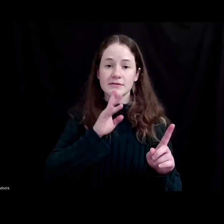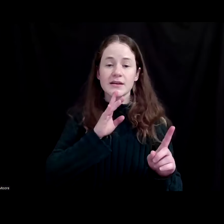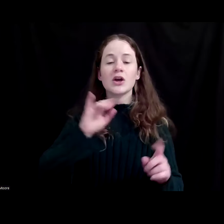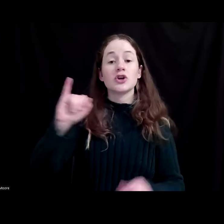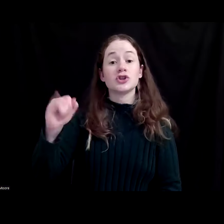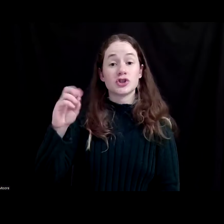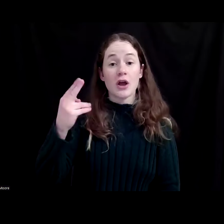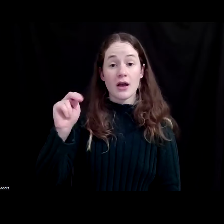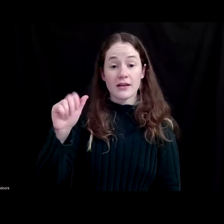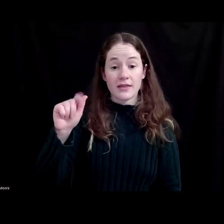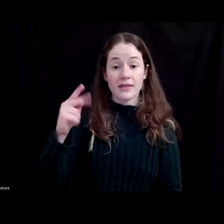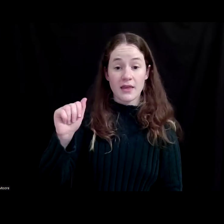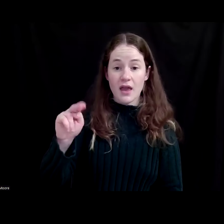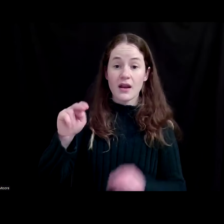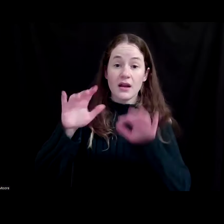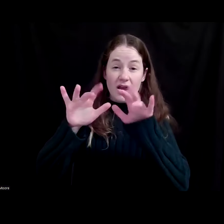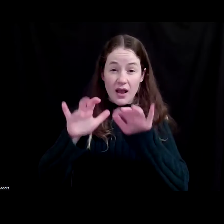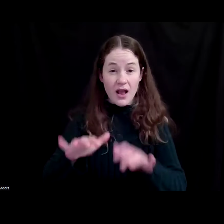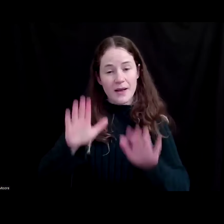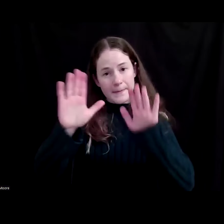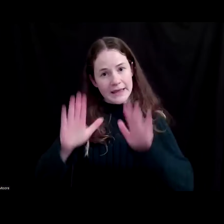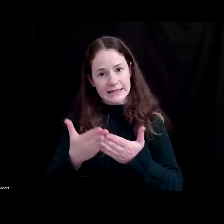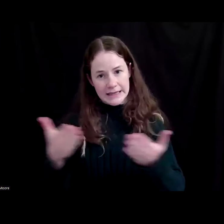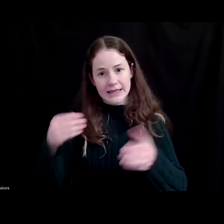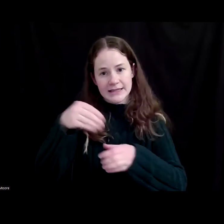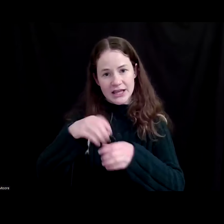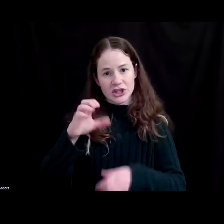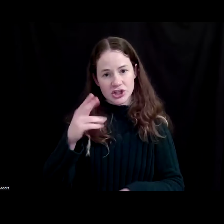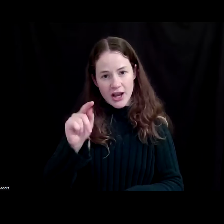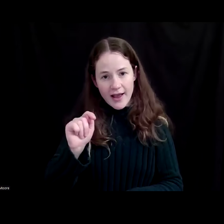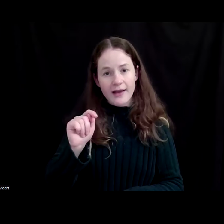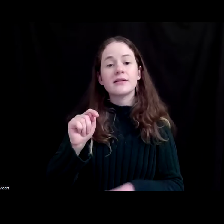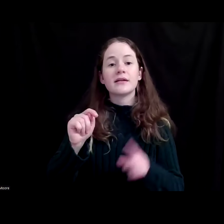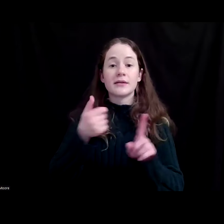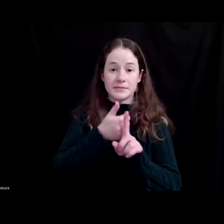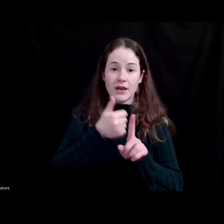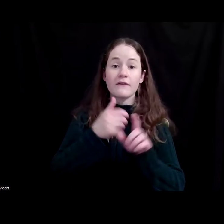questions. August the that he is actually an autism exercise specialist certified and he could probably provide